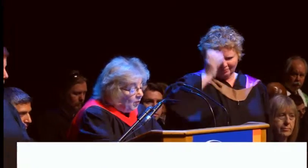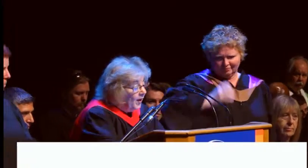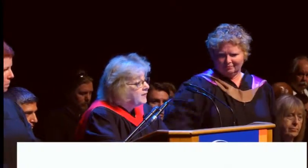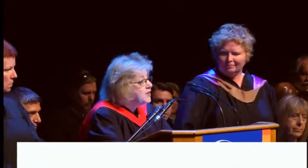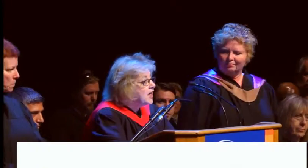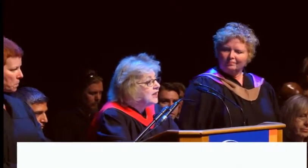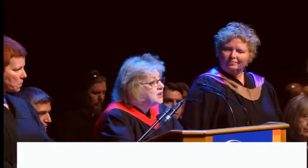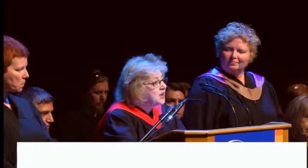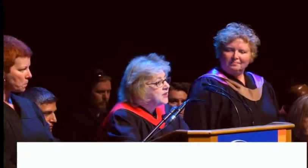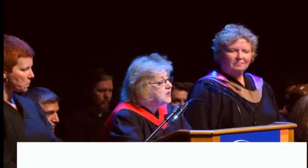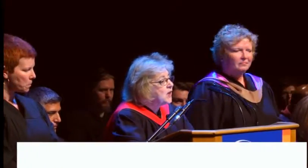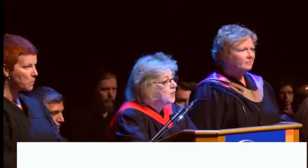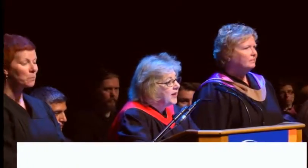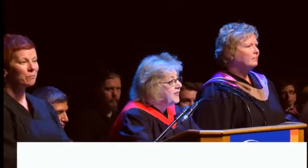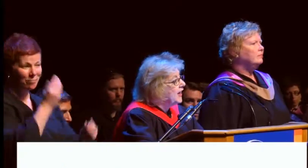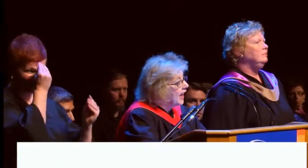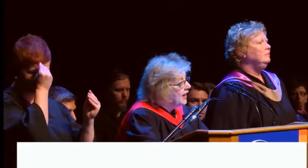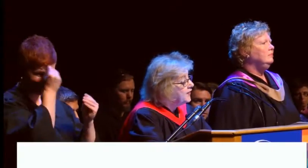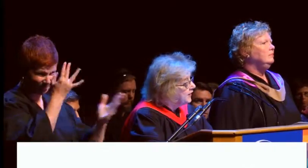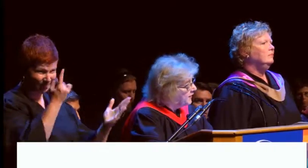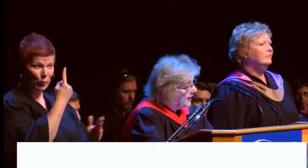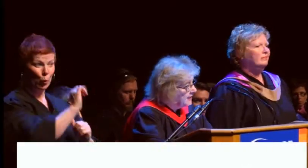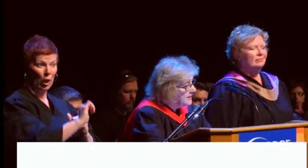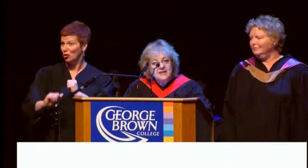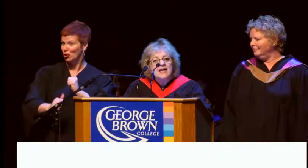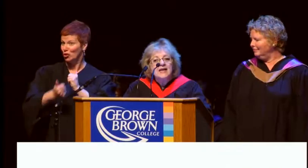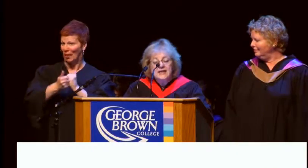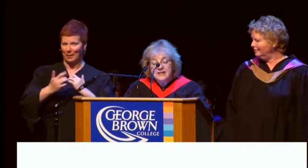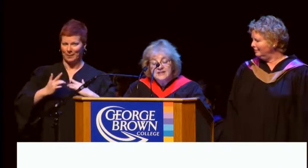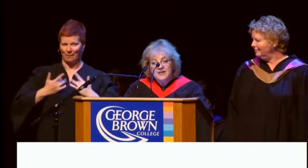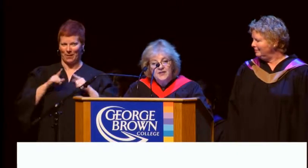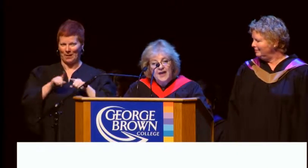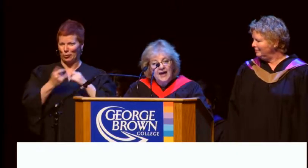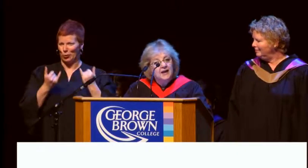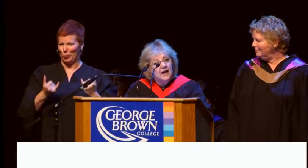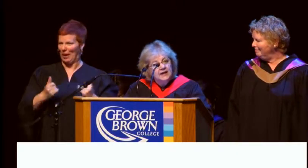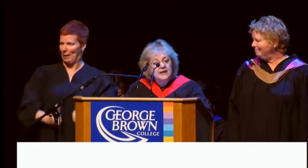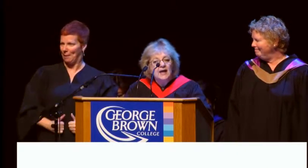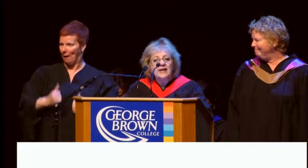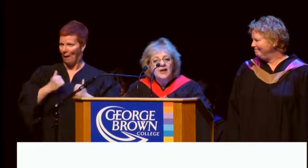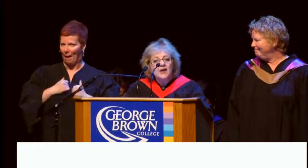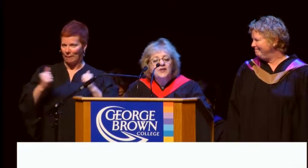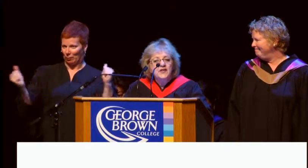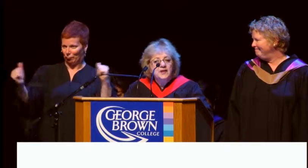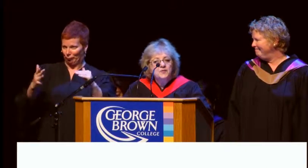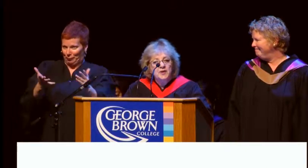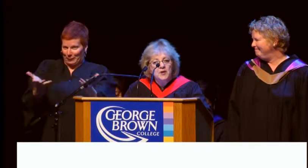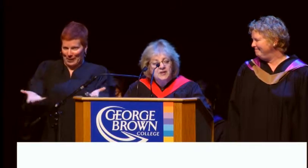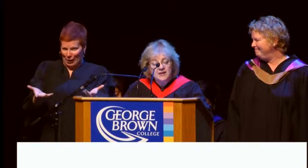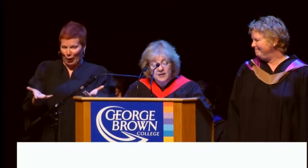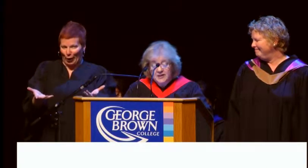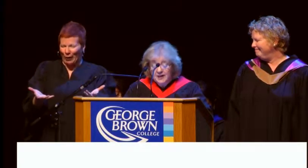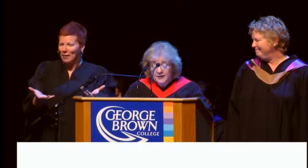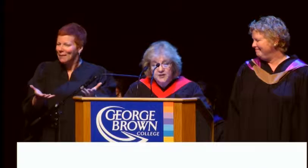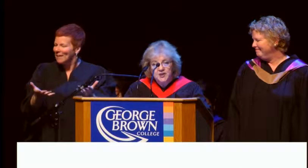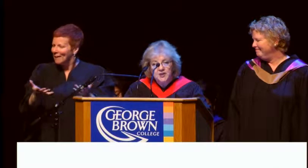ONE OF THE CHALLENGES WITH LIVE EVENTS IS THAT UNLIKE THE THINGS WE ALL SEE ON TELEVISION,